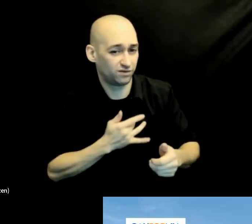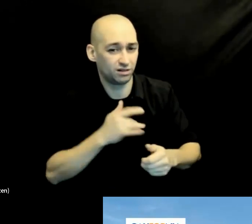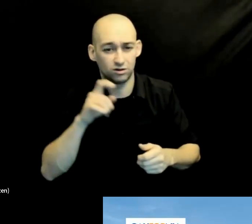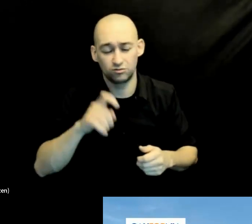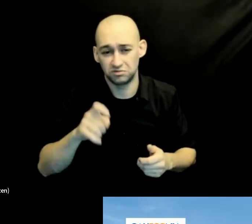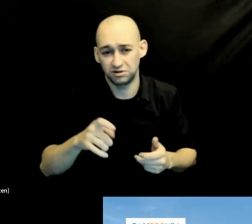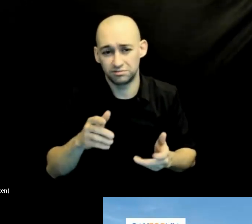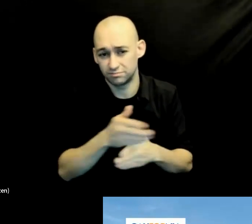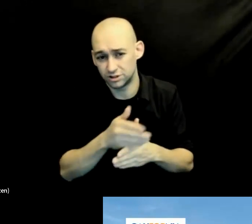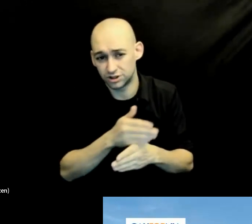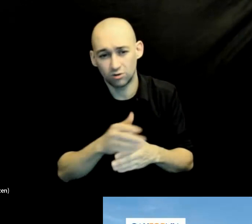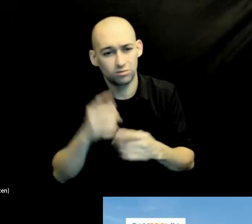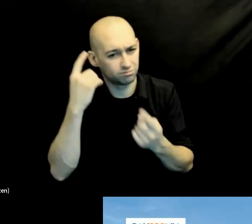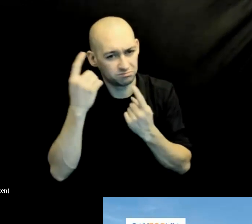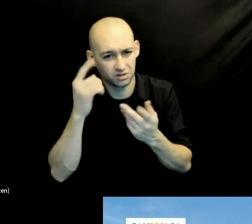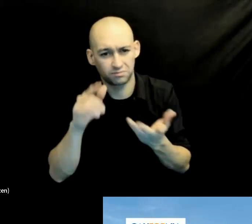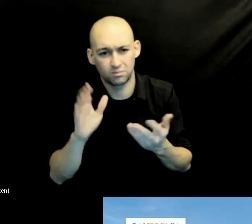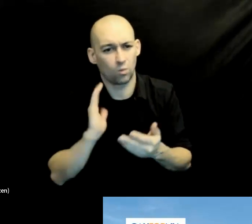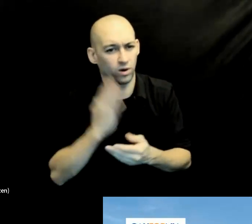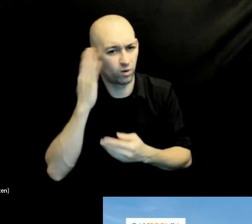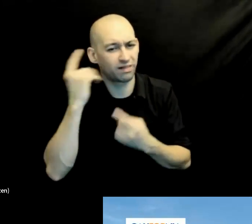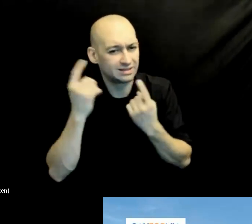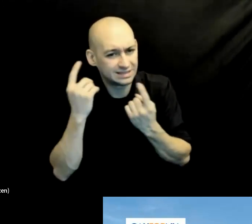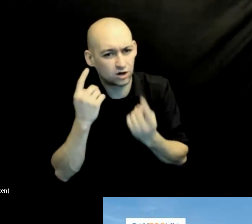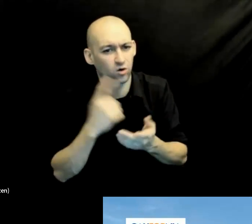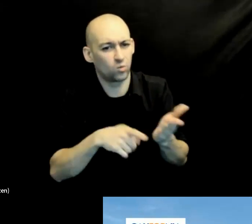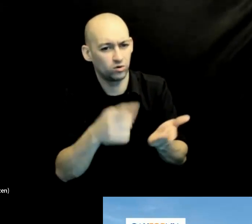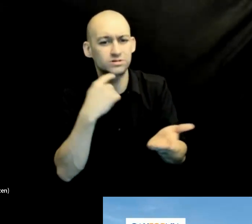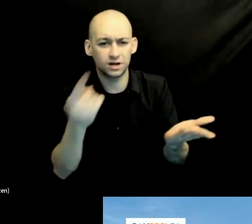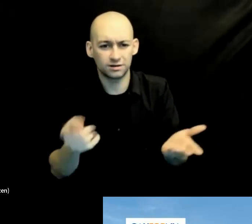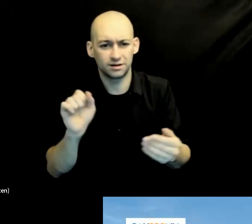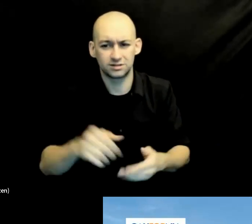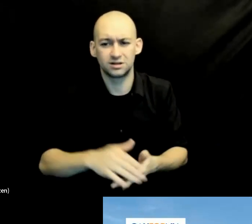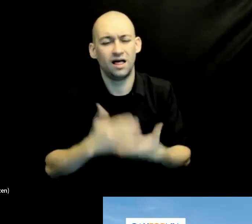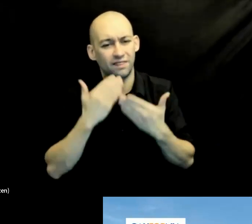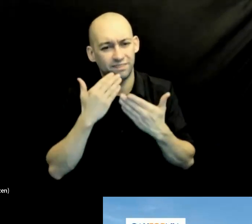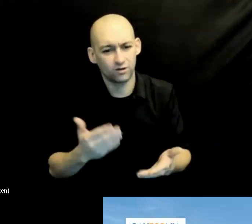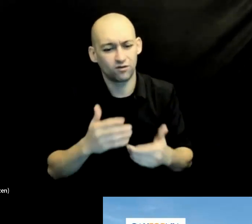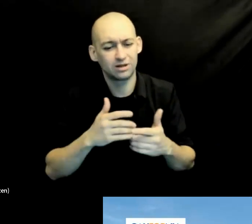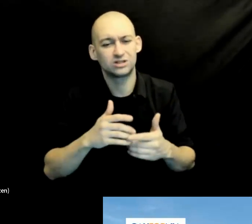you know, consider those. Alright awesome. Thank you so much and have a good rest of the weekend.